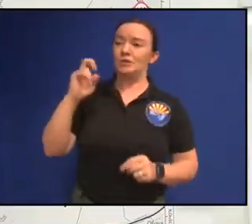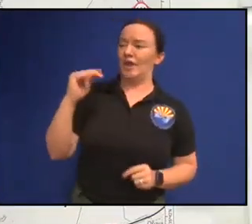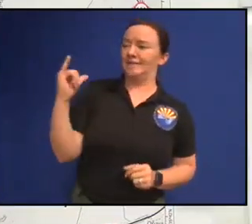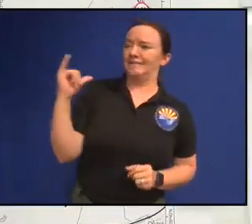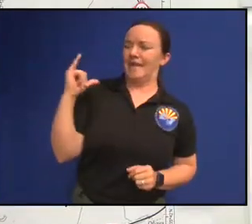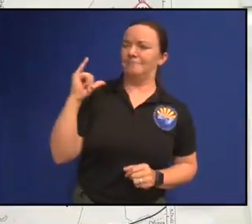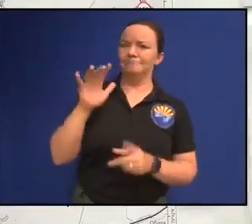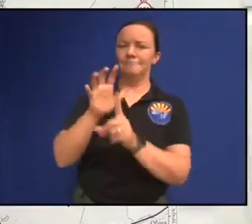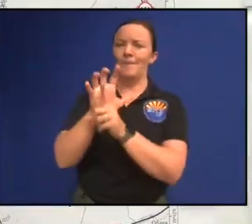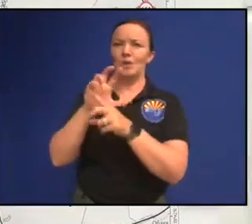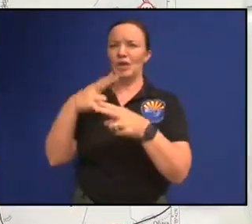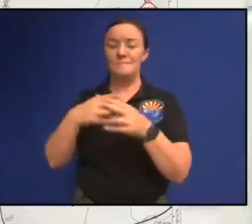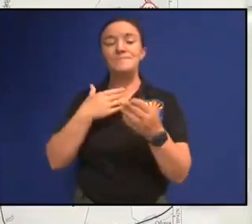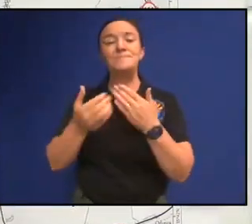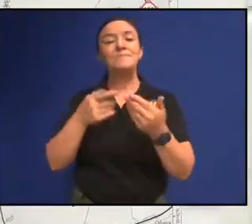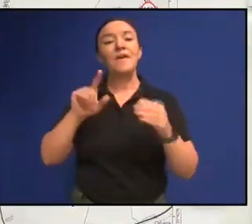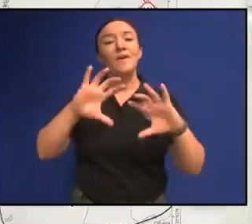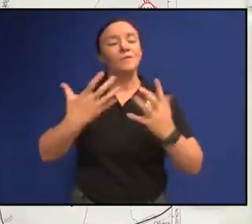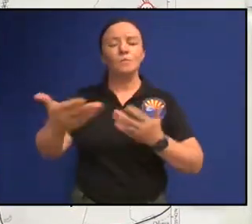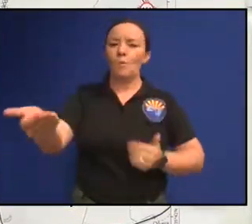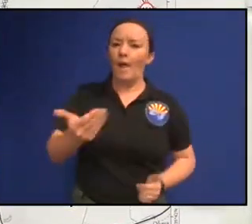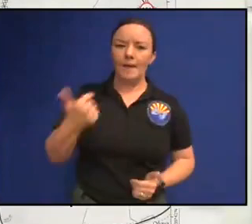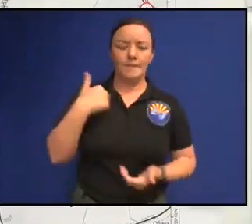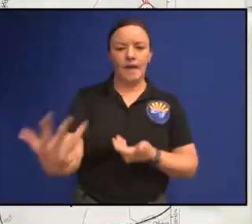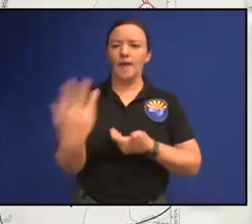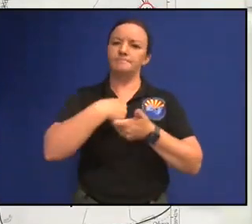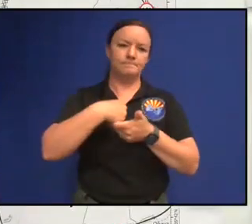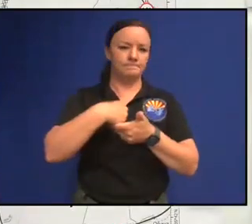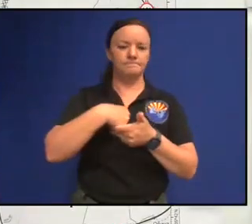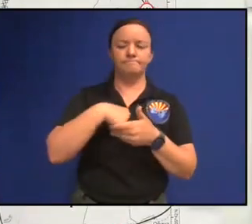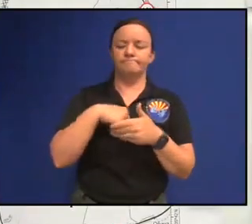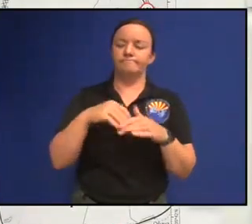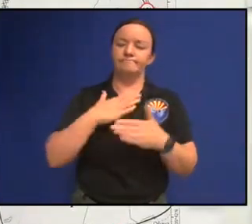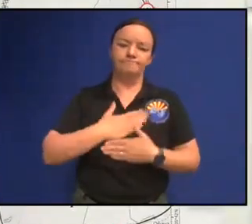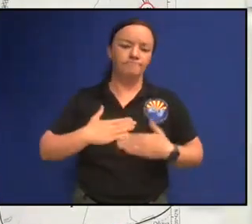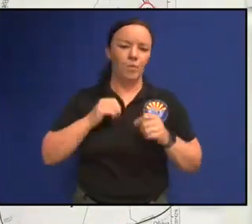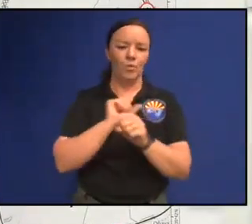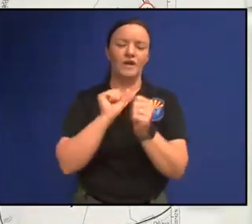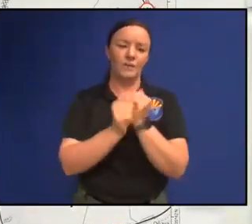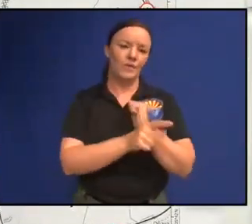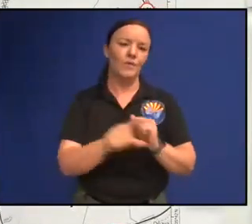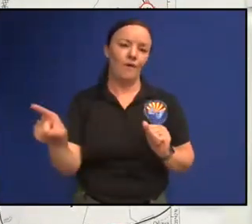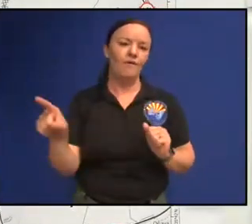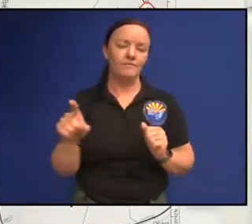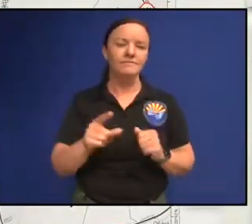POPULAR NAME DOWN HERE -- BUT THEY WELCOMED ME IN. IT WAS A PLEASURE TO WORK WITH YOU FOLKS.